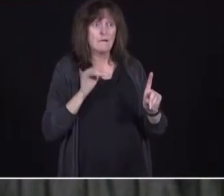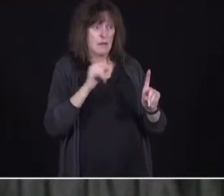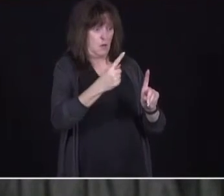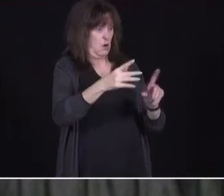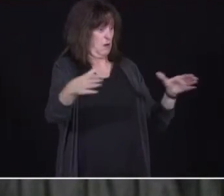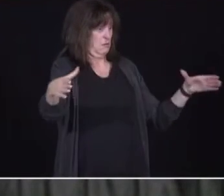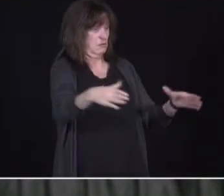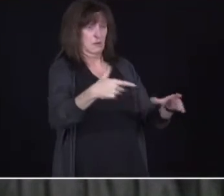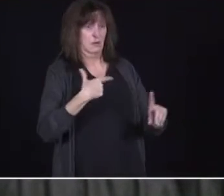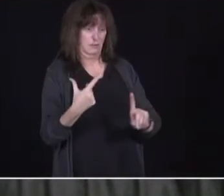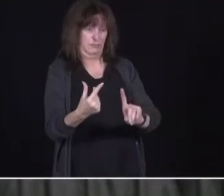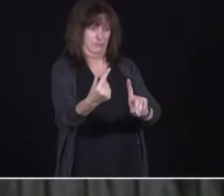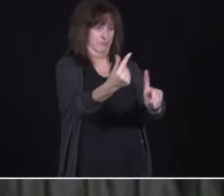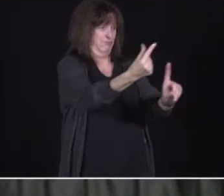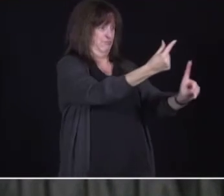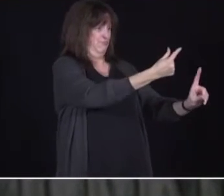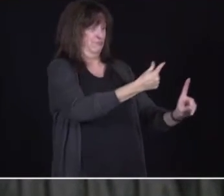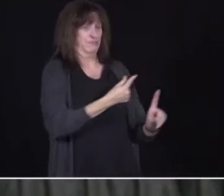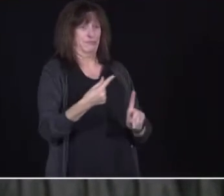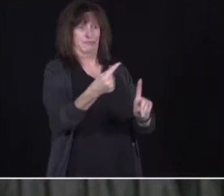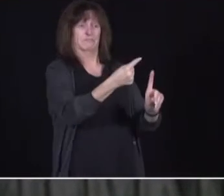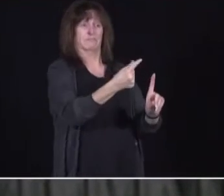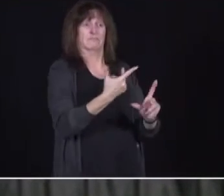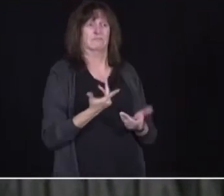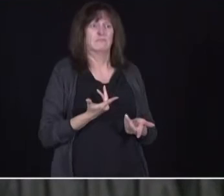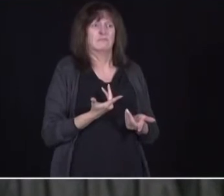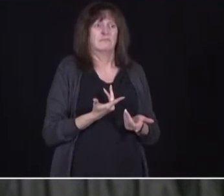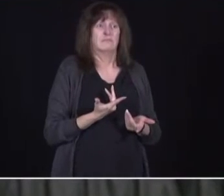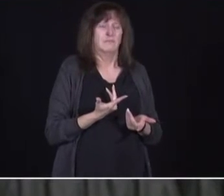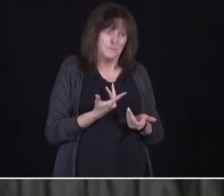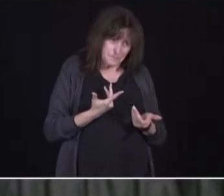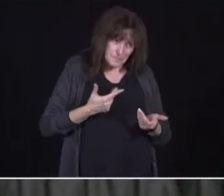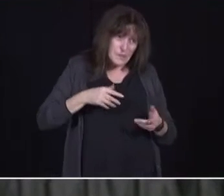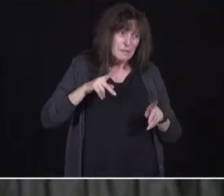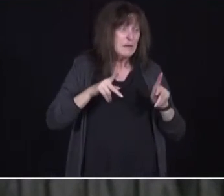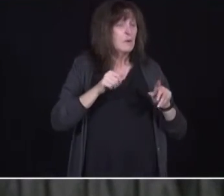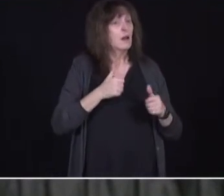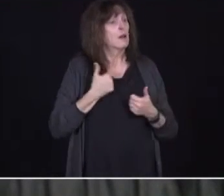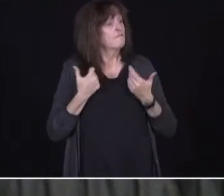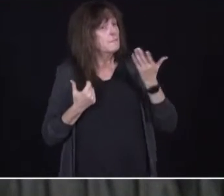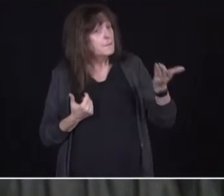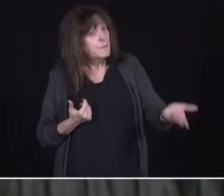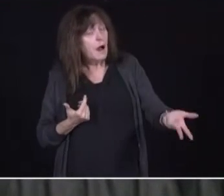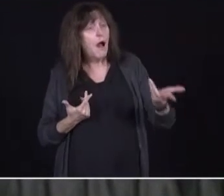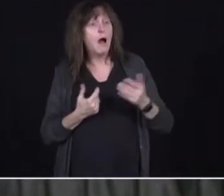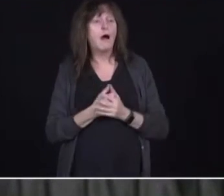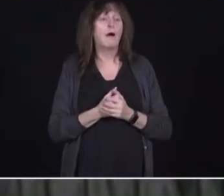move, it we are going into the long-term care homes and we are doing not just the residents